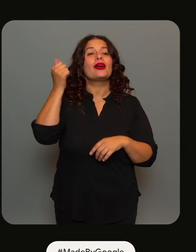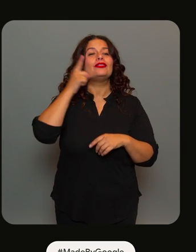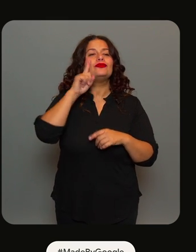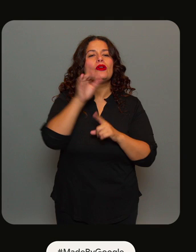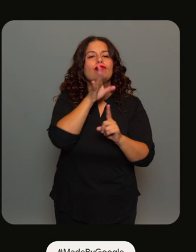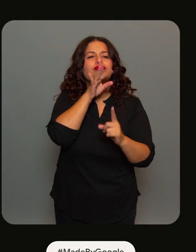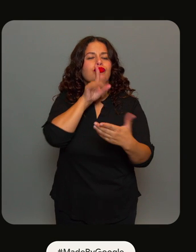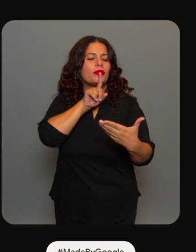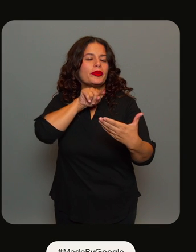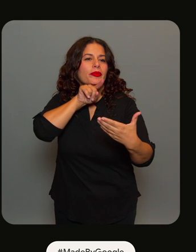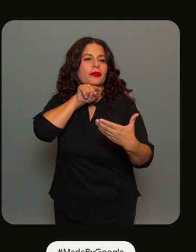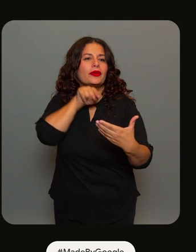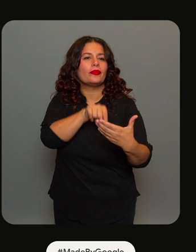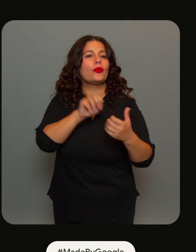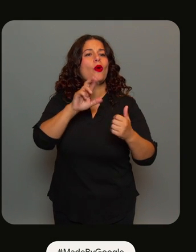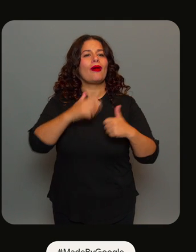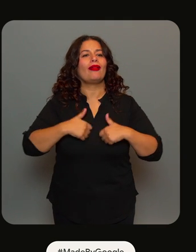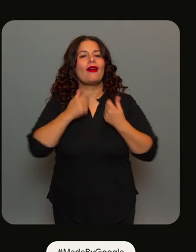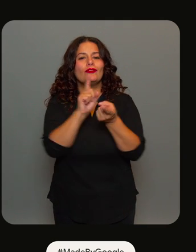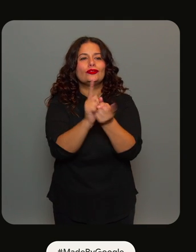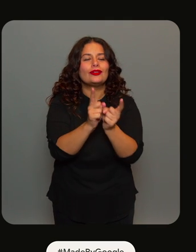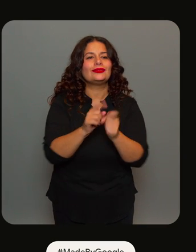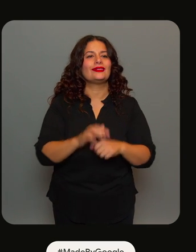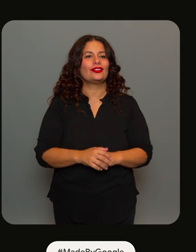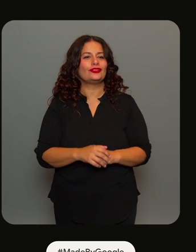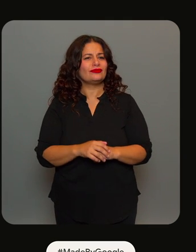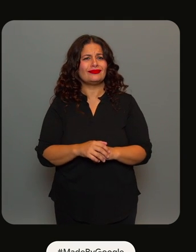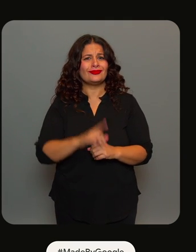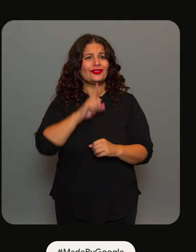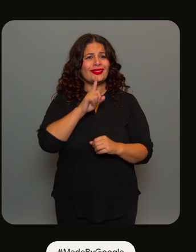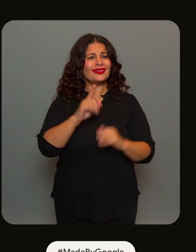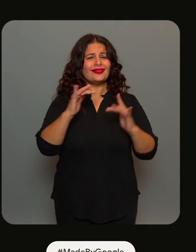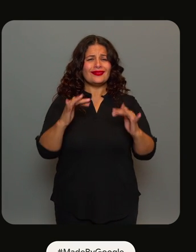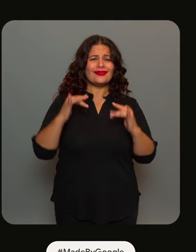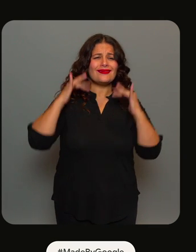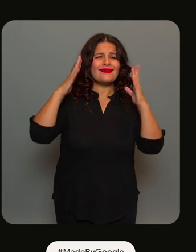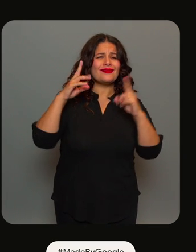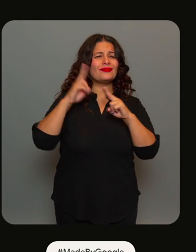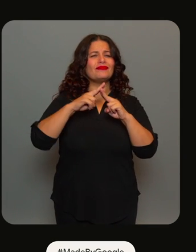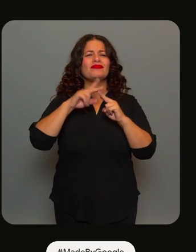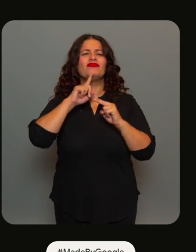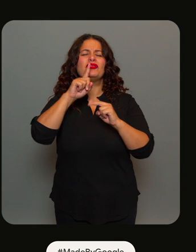Translate, and Assistant voice typing. And they're our most secure and private phones yet, with Tensor